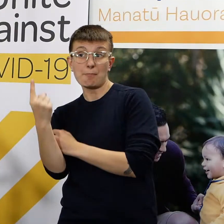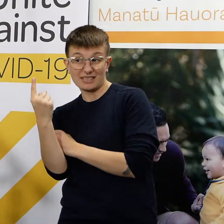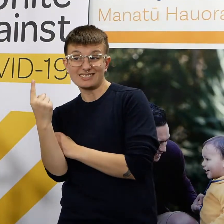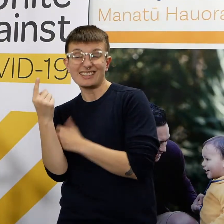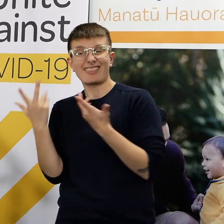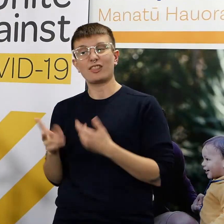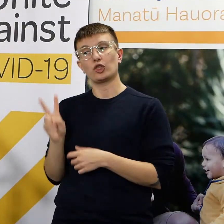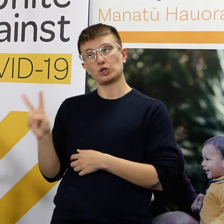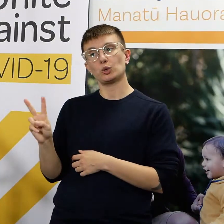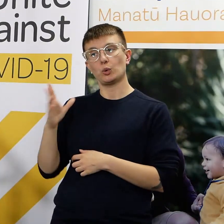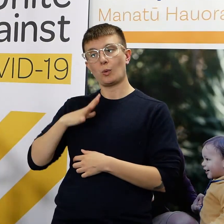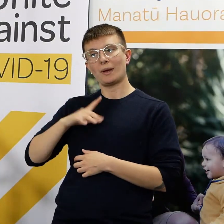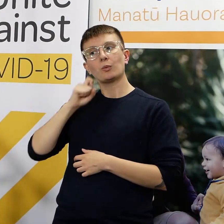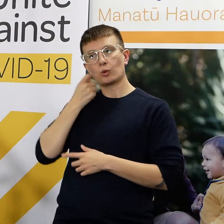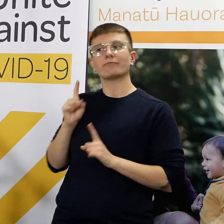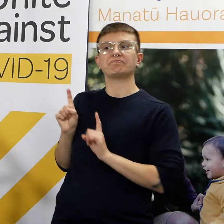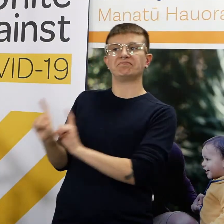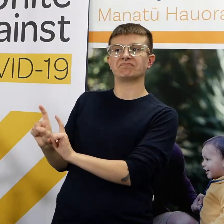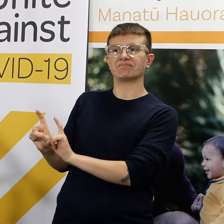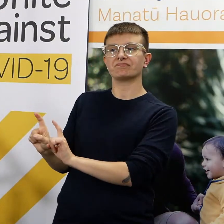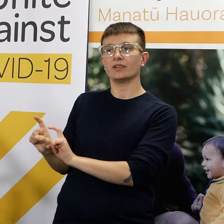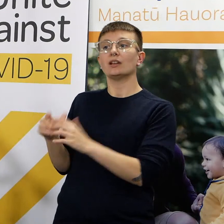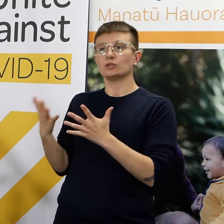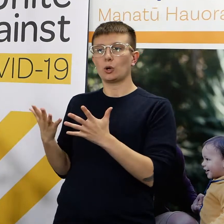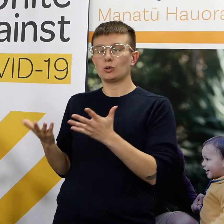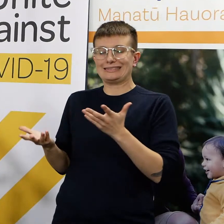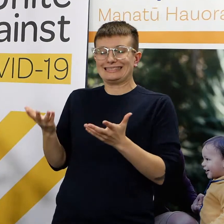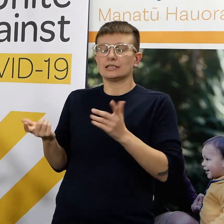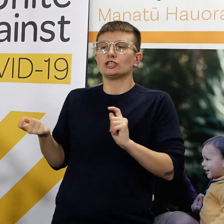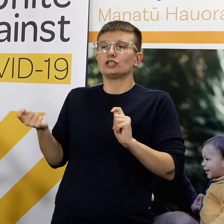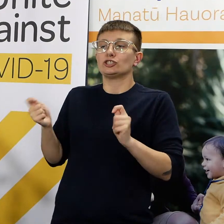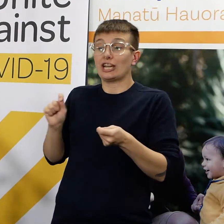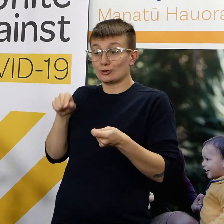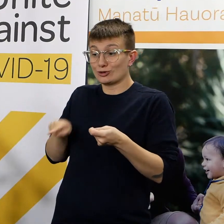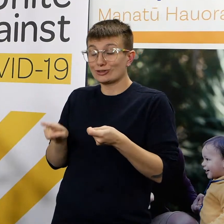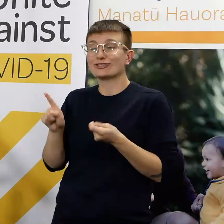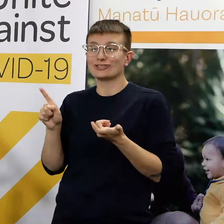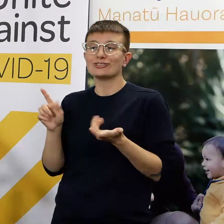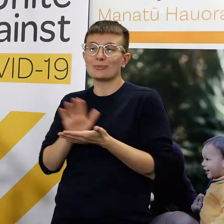It's striking the right balance here. I think we've got the balance right. But of course, this gives us an opportunity